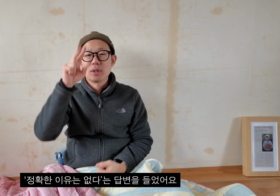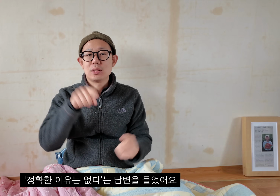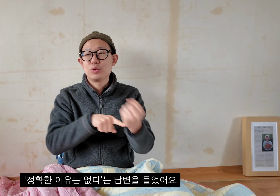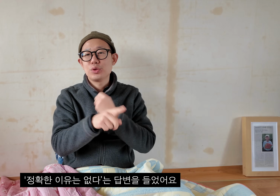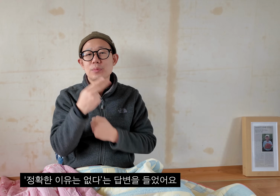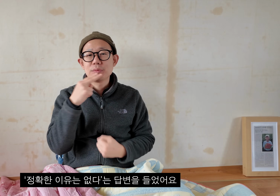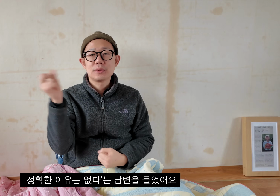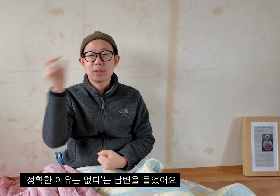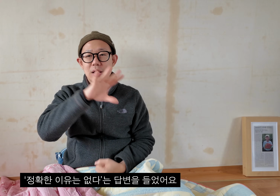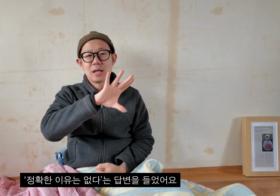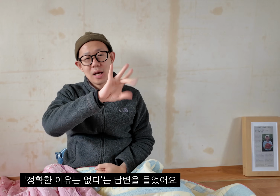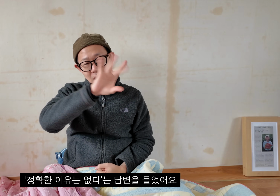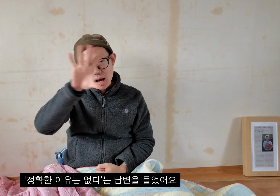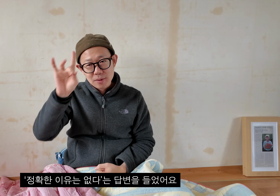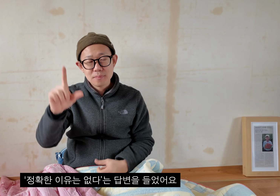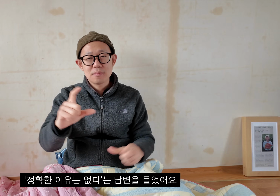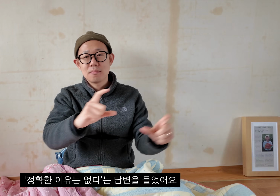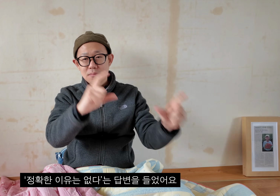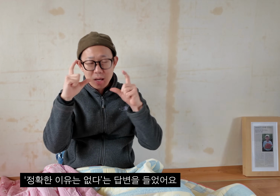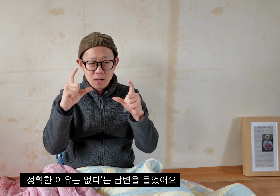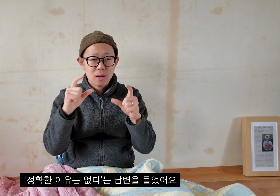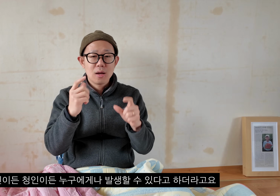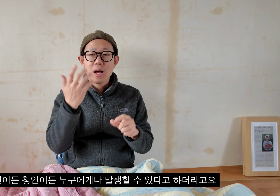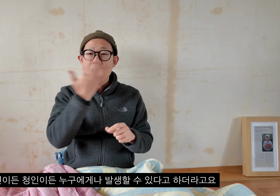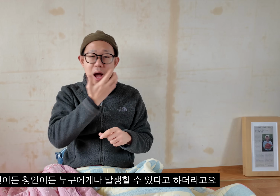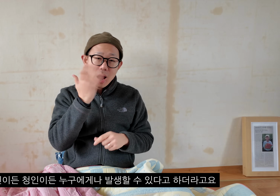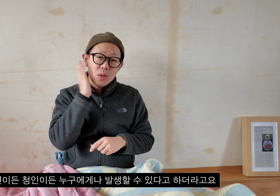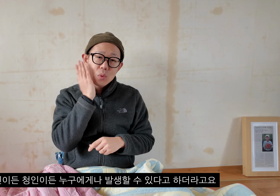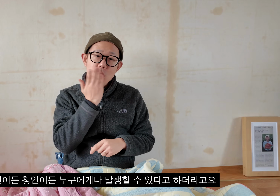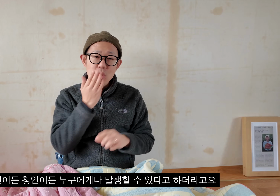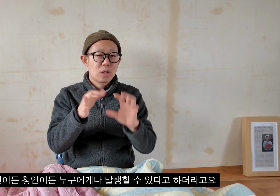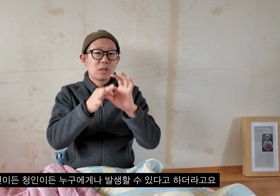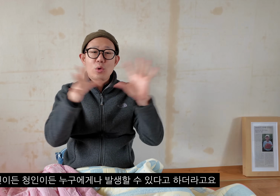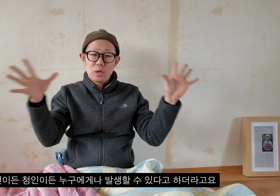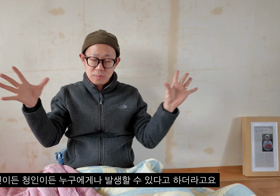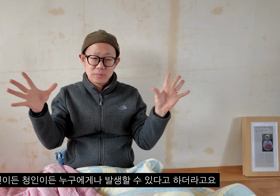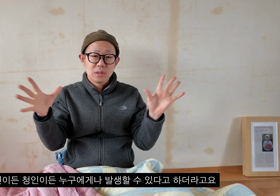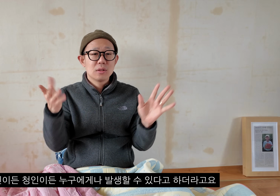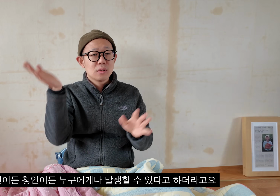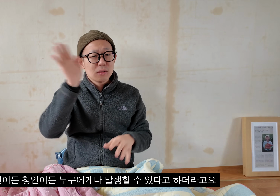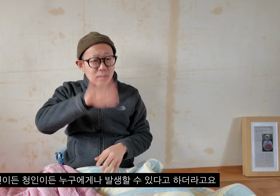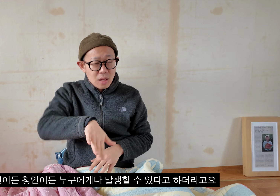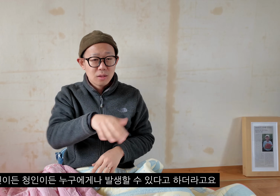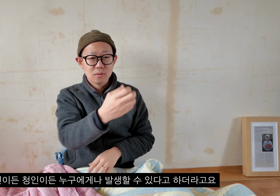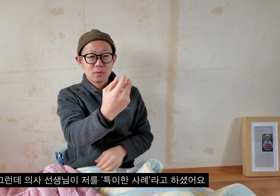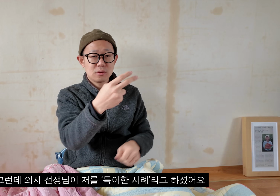He said, “There’s no exact reason.” It can happen to anyone—hearing or deaf.